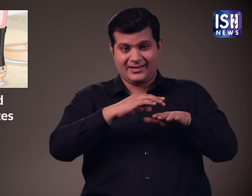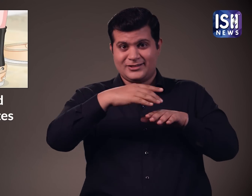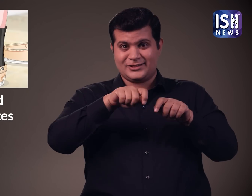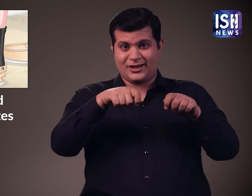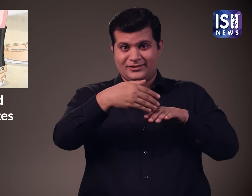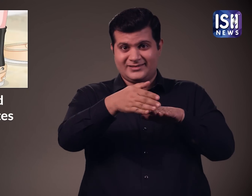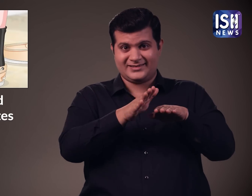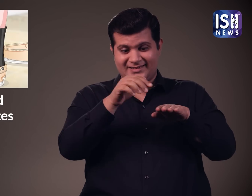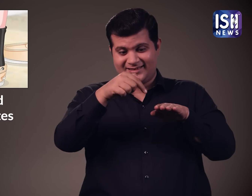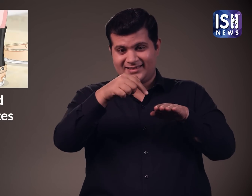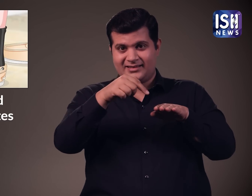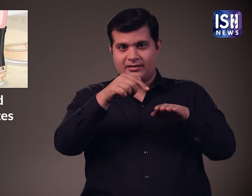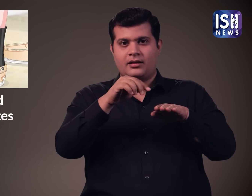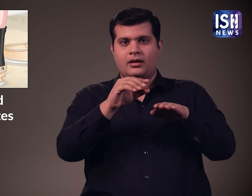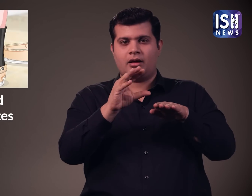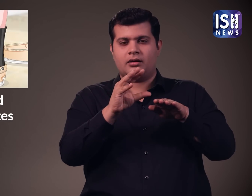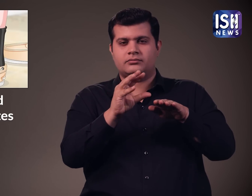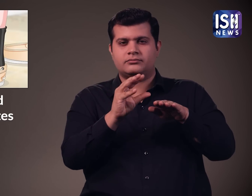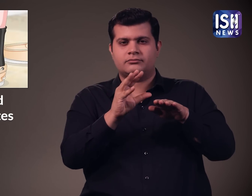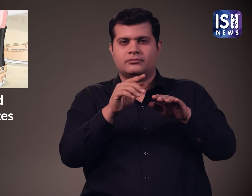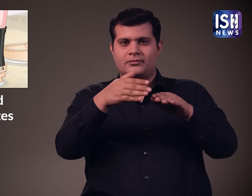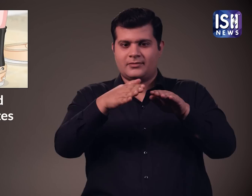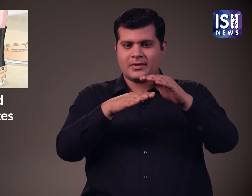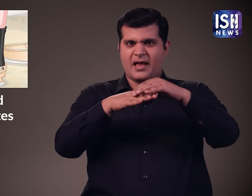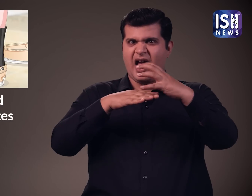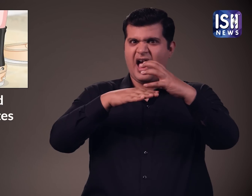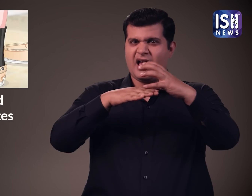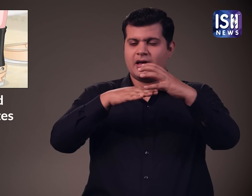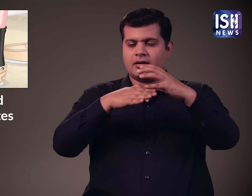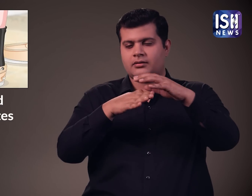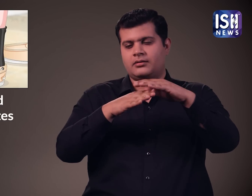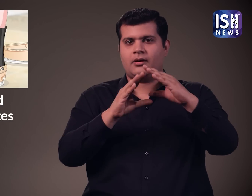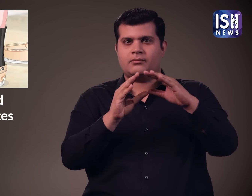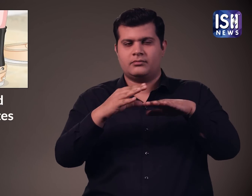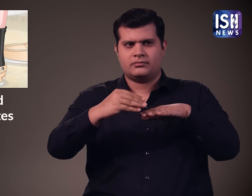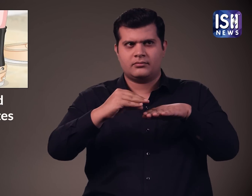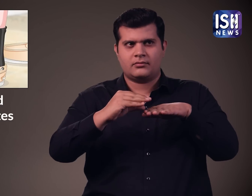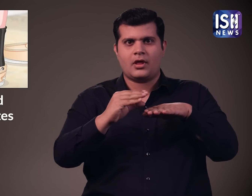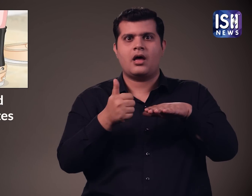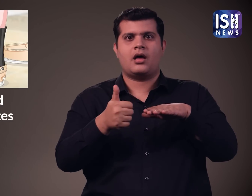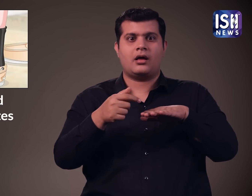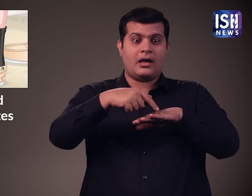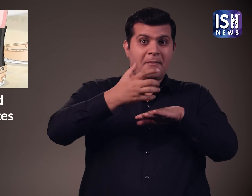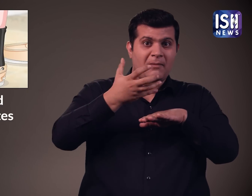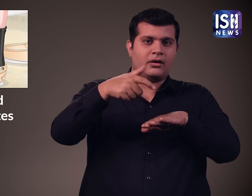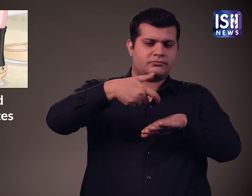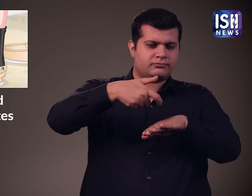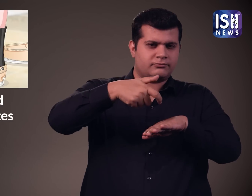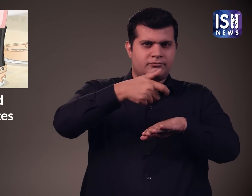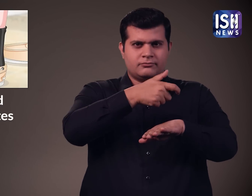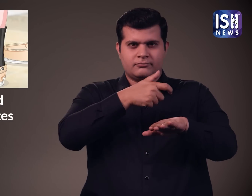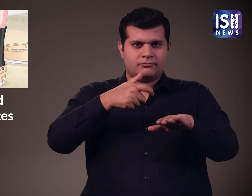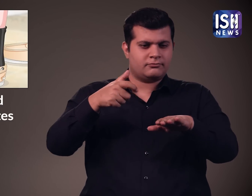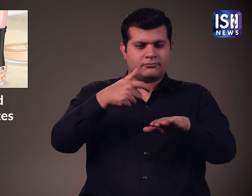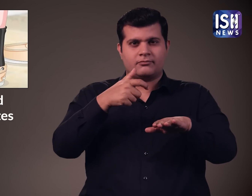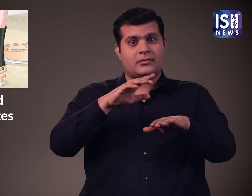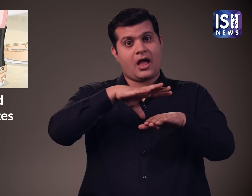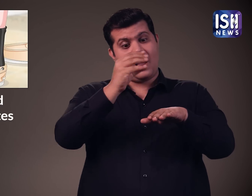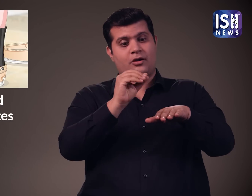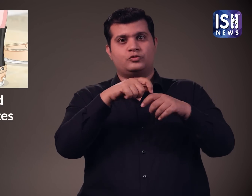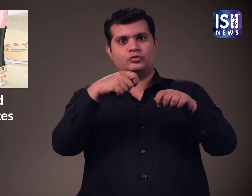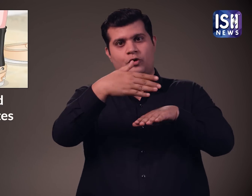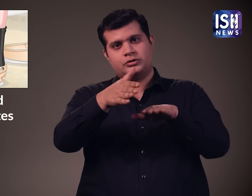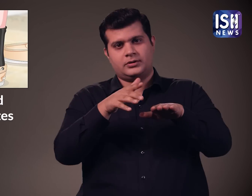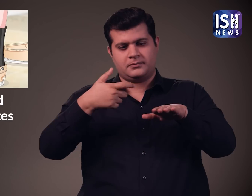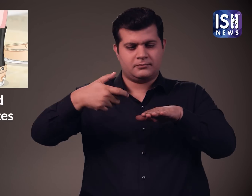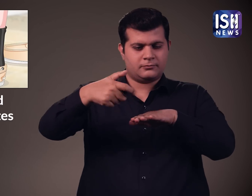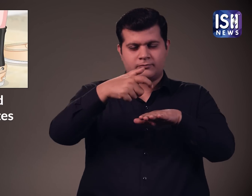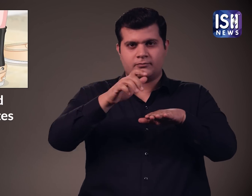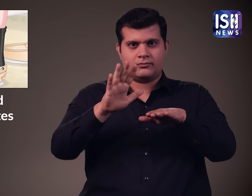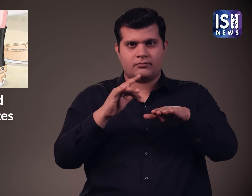This will loosen up the tight spot. Use the hair dryer on the outer surface of the shoe on all the spots it hurts.